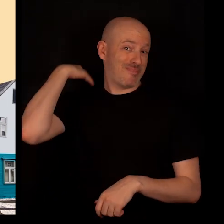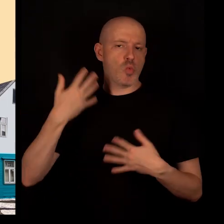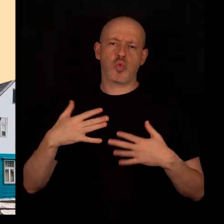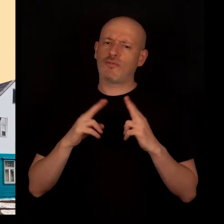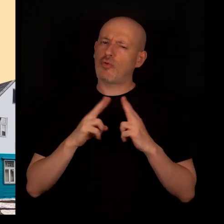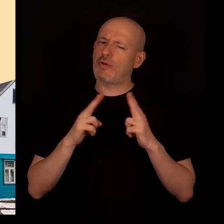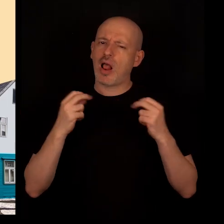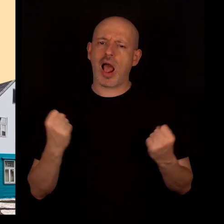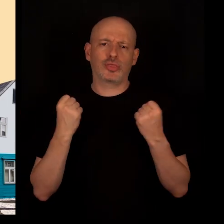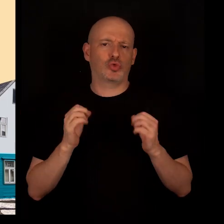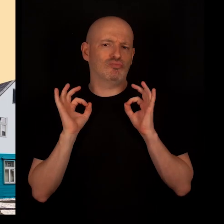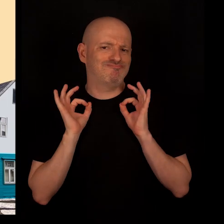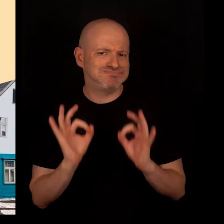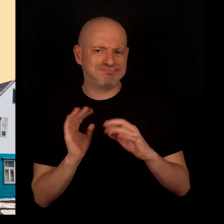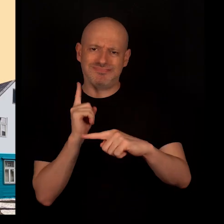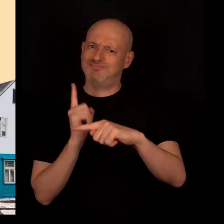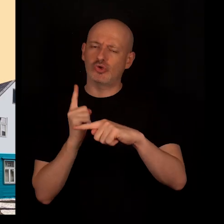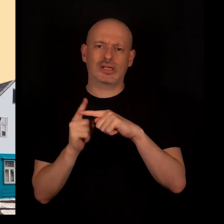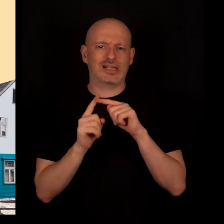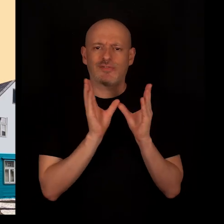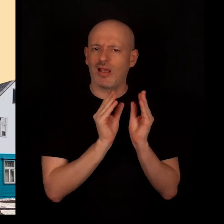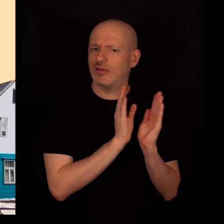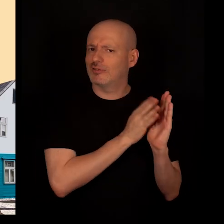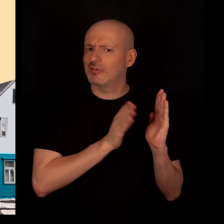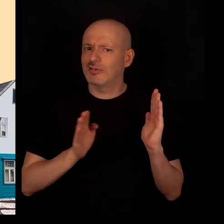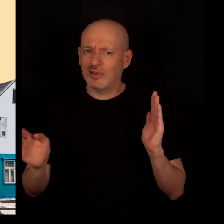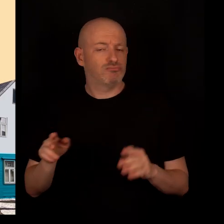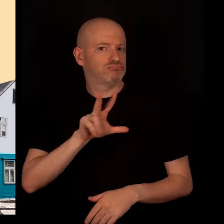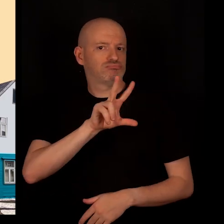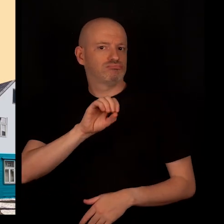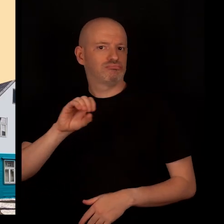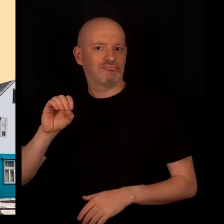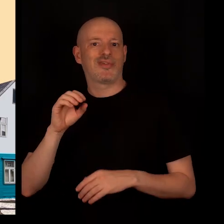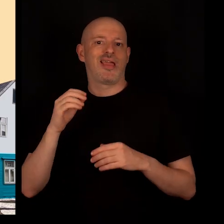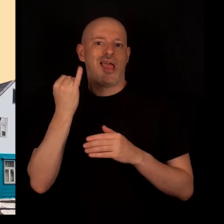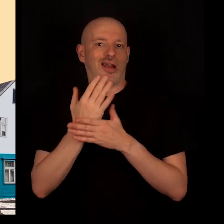Last time, that was a very, very successful action in every session.